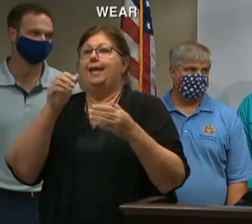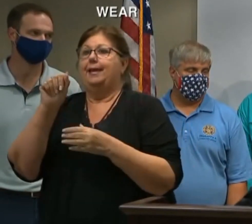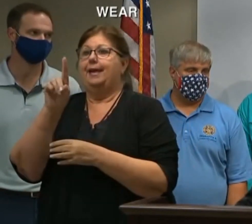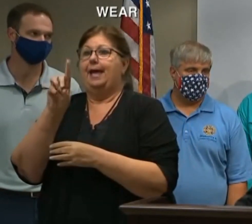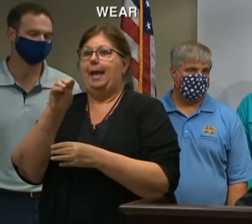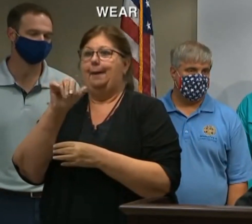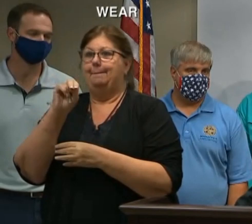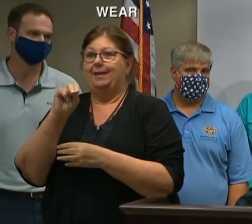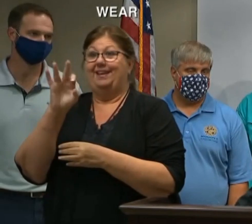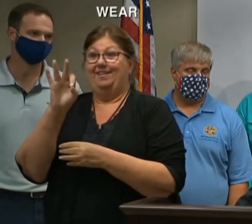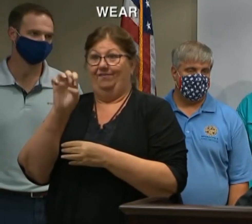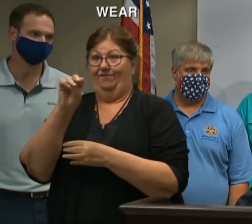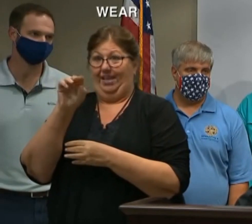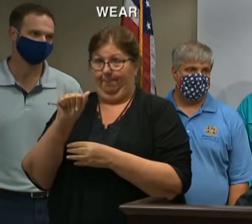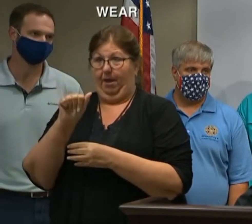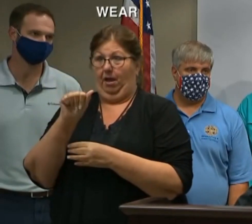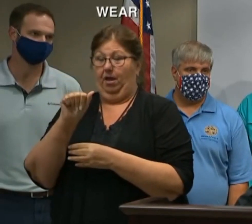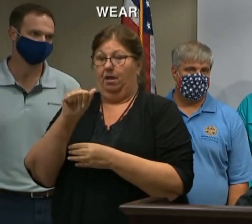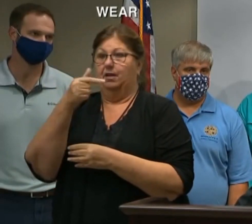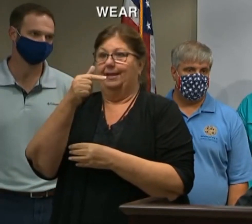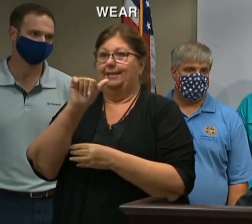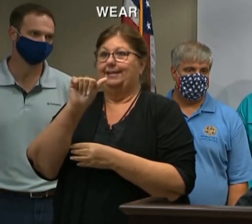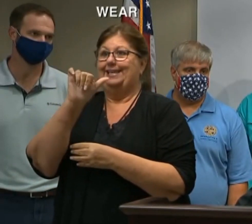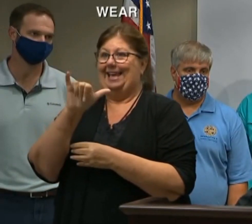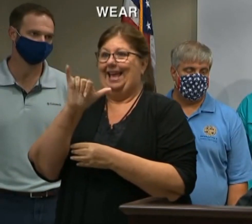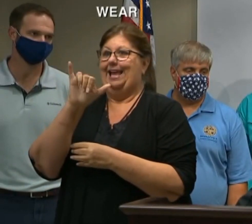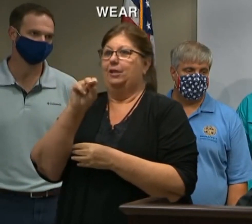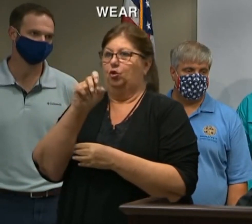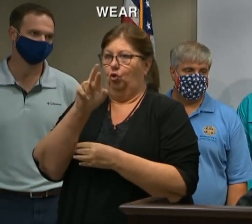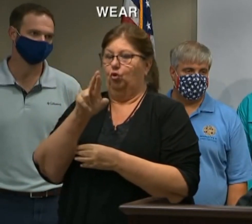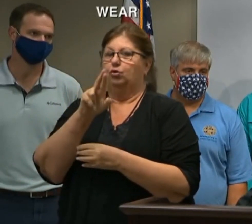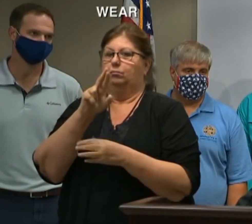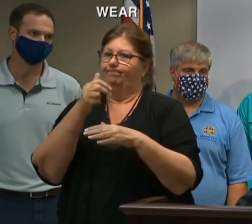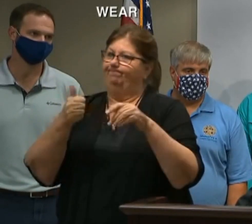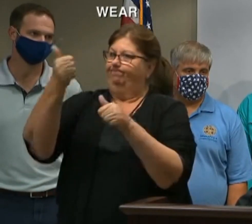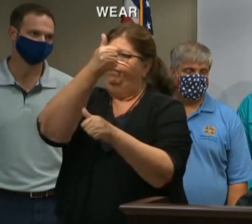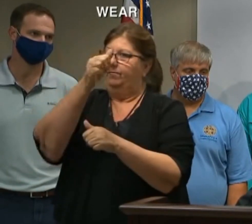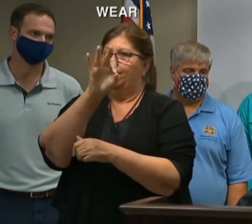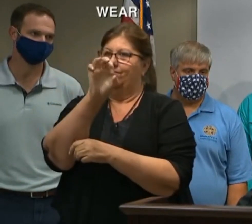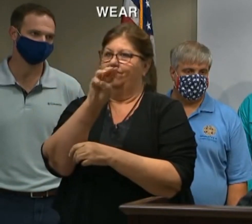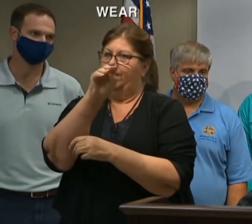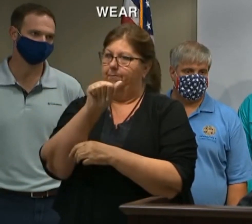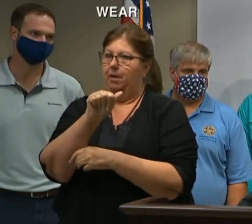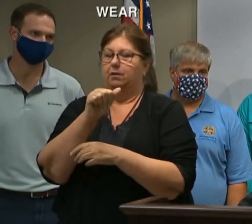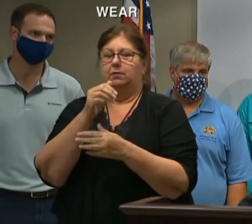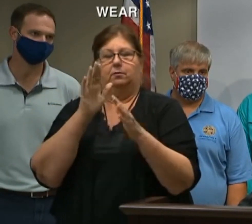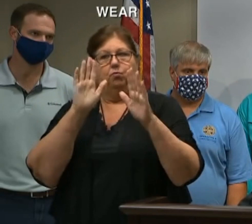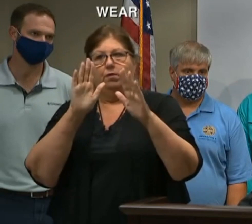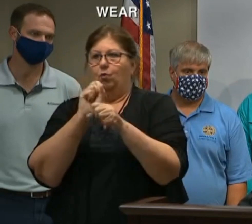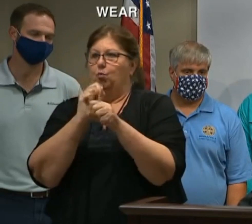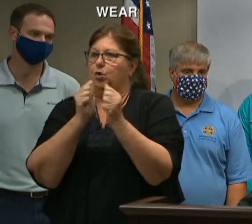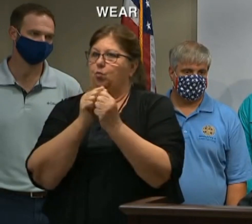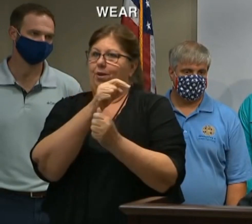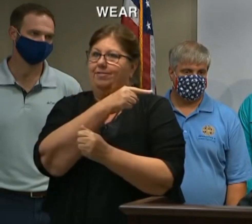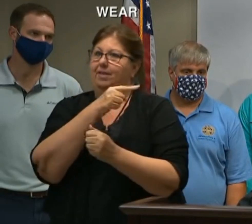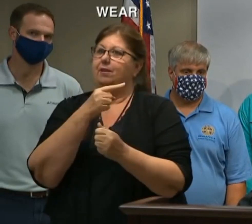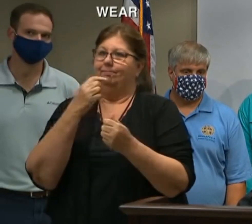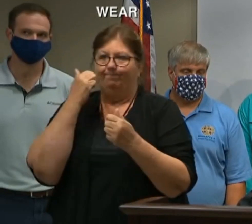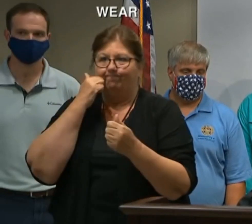for being here today fema's been uh excellent uh to work with not just on a day-to-day basis obviously through covet and everything but obviously but also